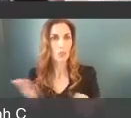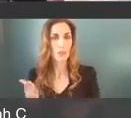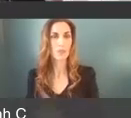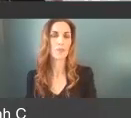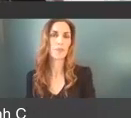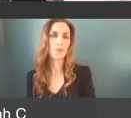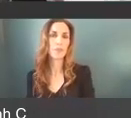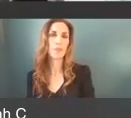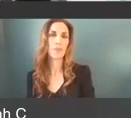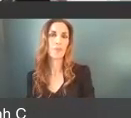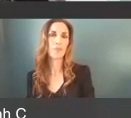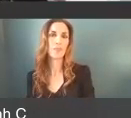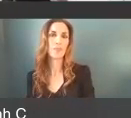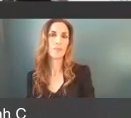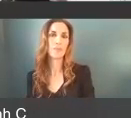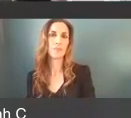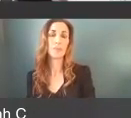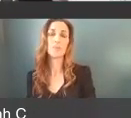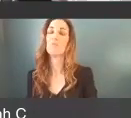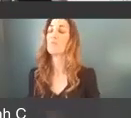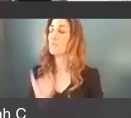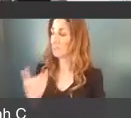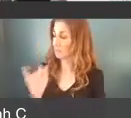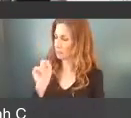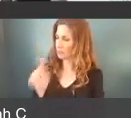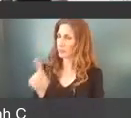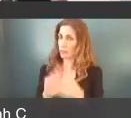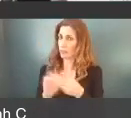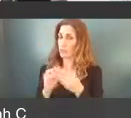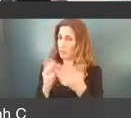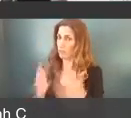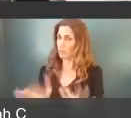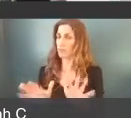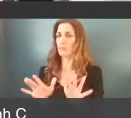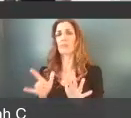[Reporter] Okay and with that said, is there a certain point, when you're looking at the numbers,